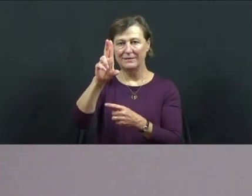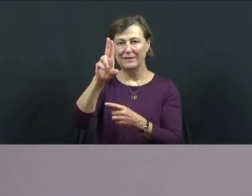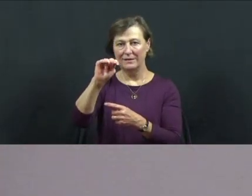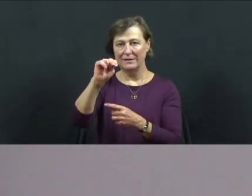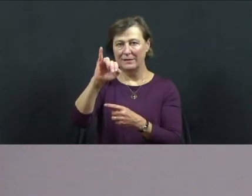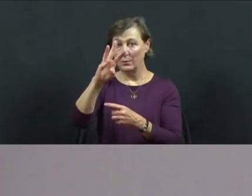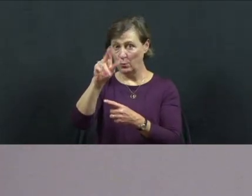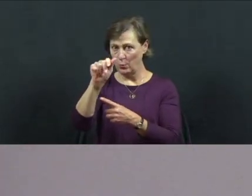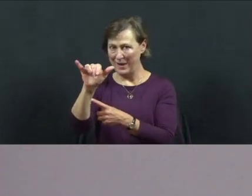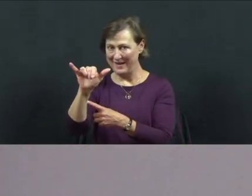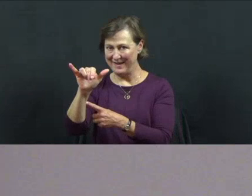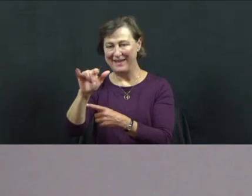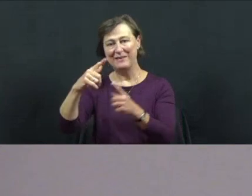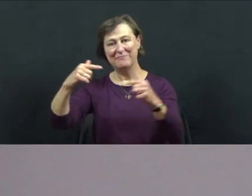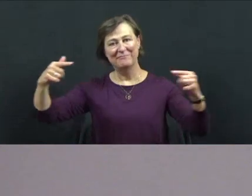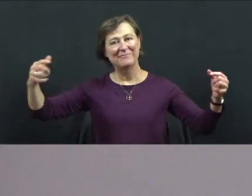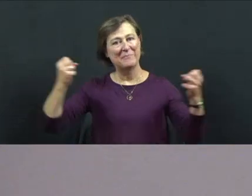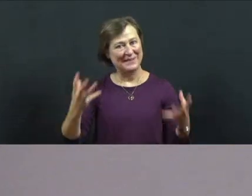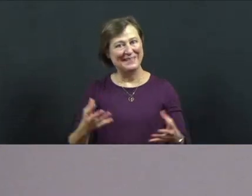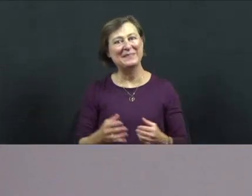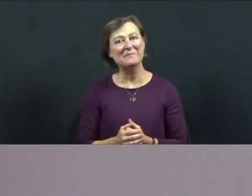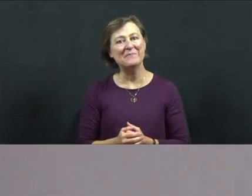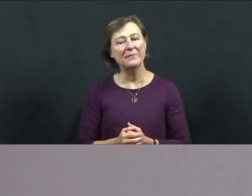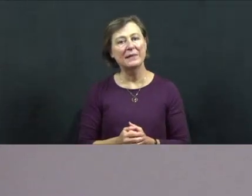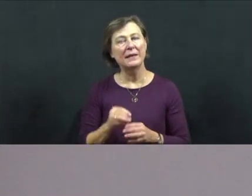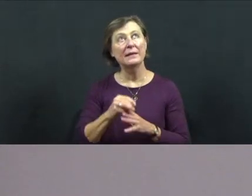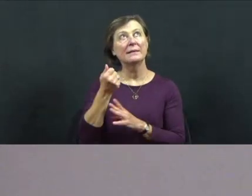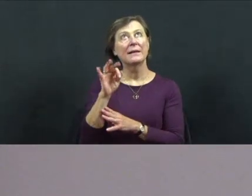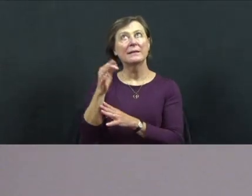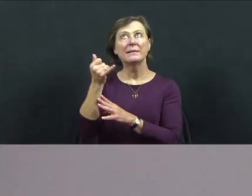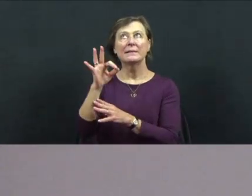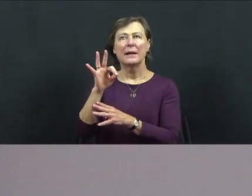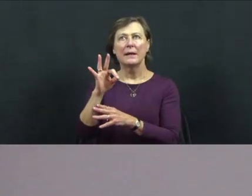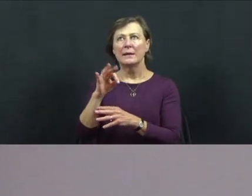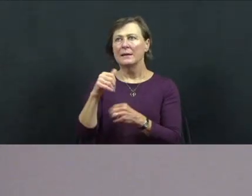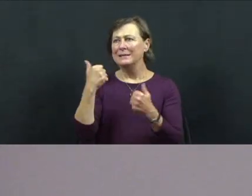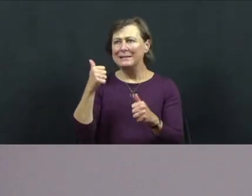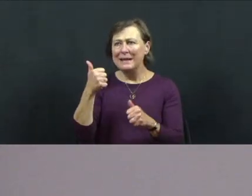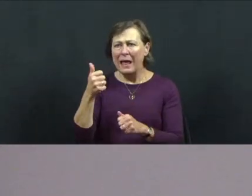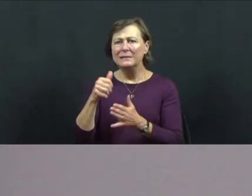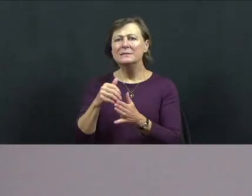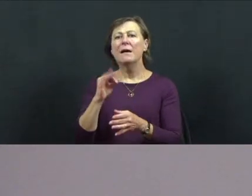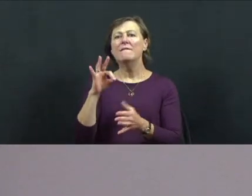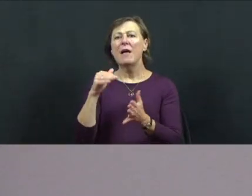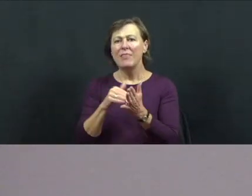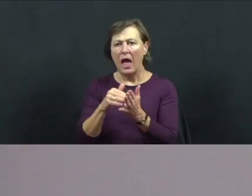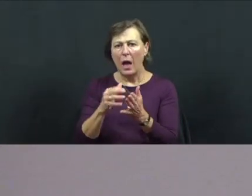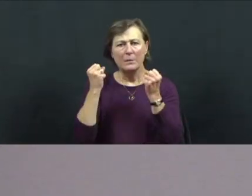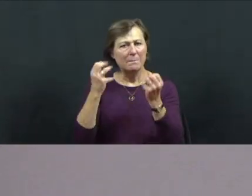In 1919, tens of thousands of women from across the United States